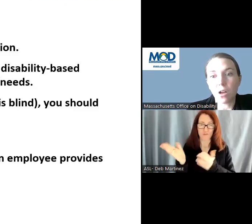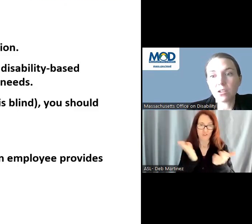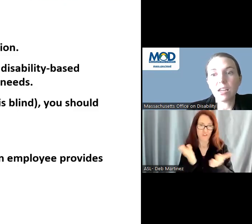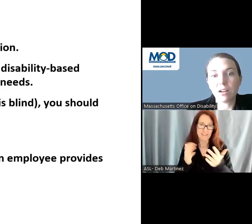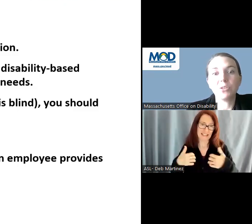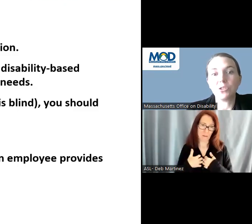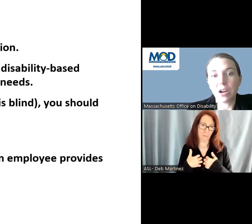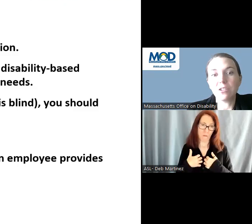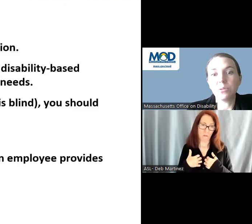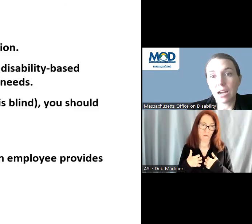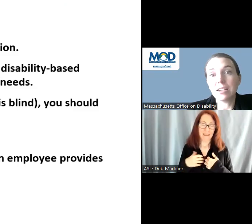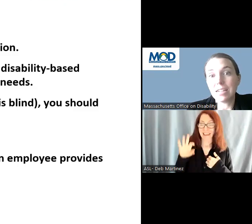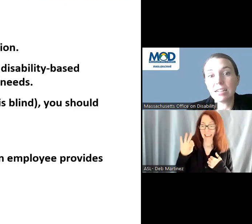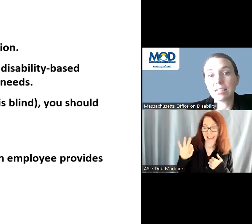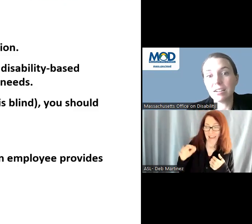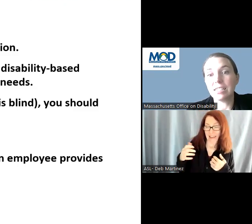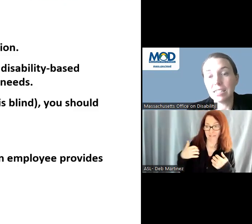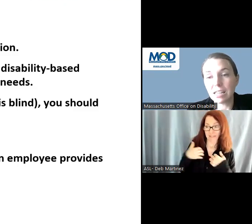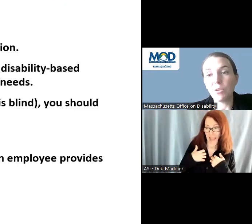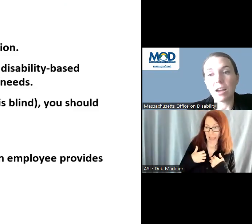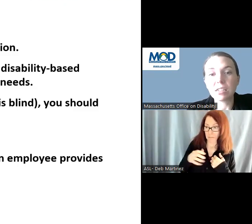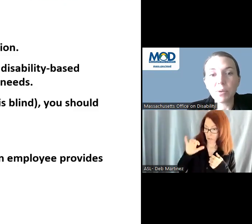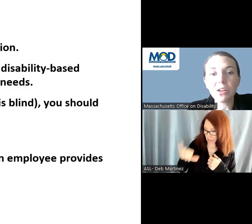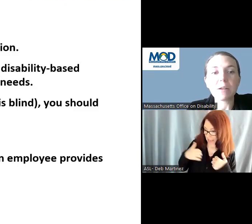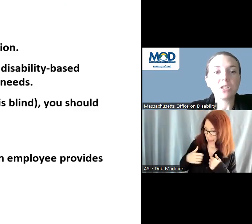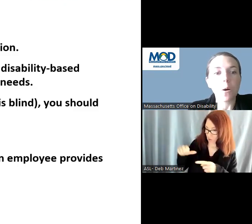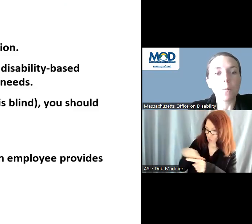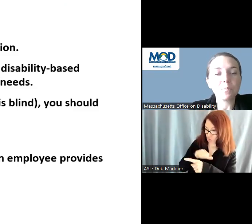so long as the animal is trained to assign a task that assists them with that disability so